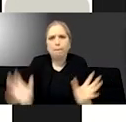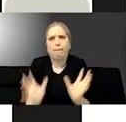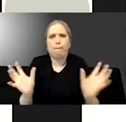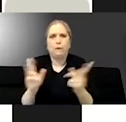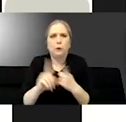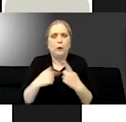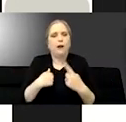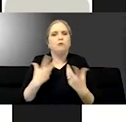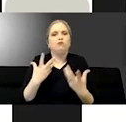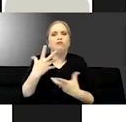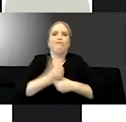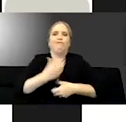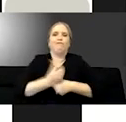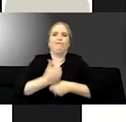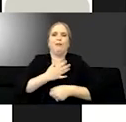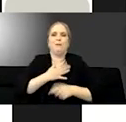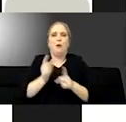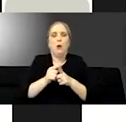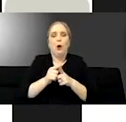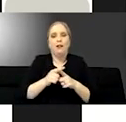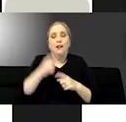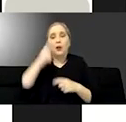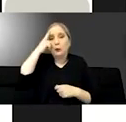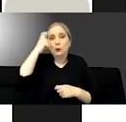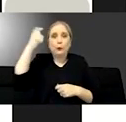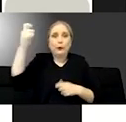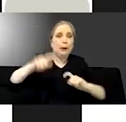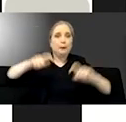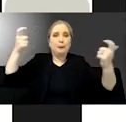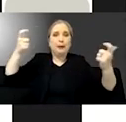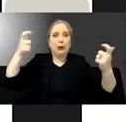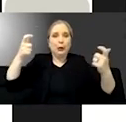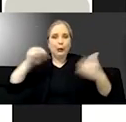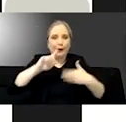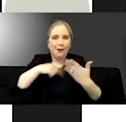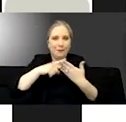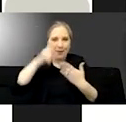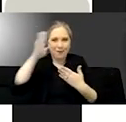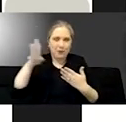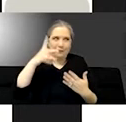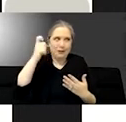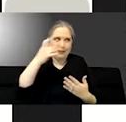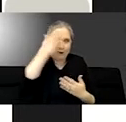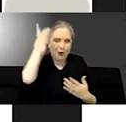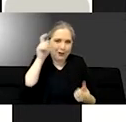But, the point is that then as these kids grow up and become teenagers, they need to get jobs and they need to gain experience, and they need to expect more of themselves, and we need to expect more of young people with disabilities. Is that pretty close, Denise? Yes.